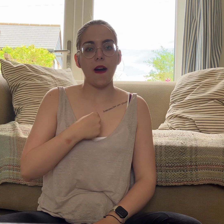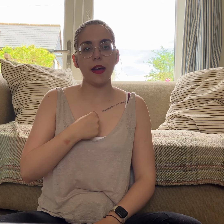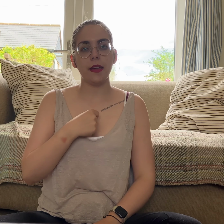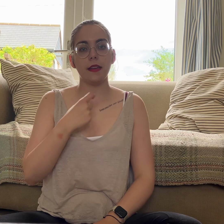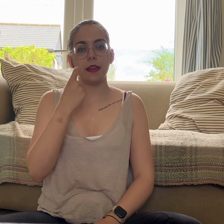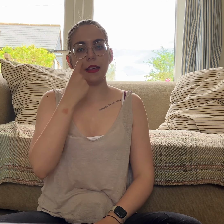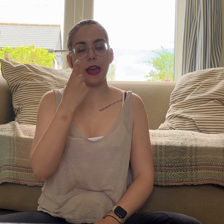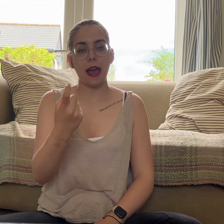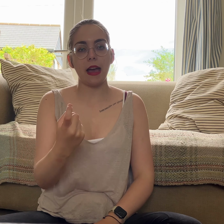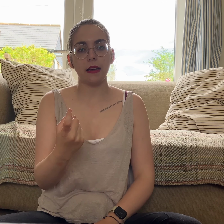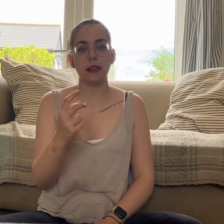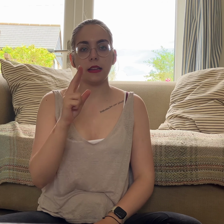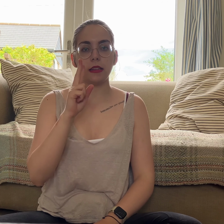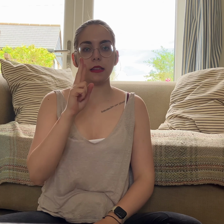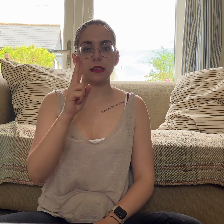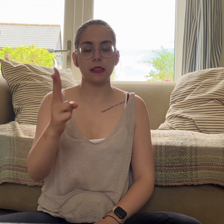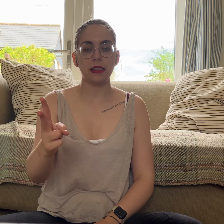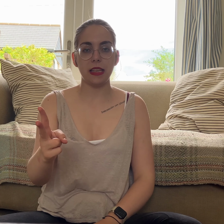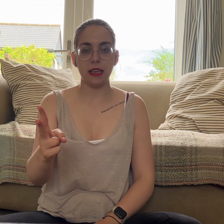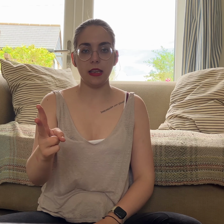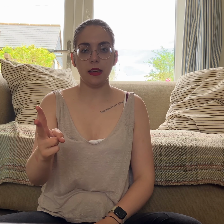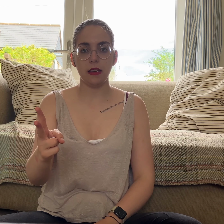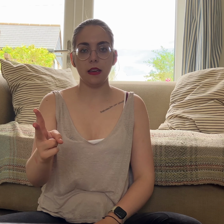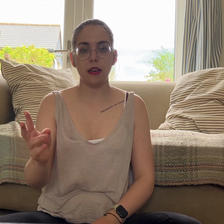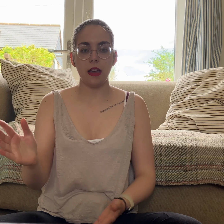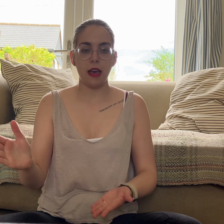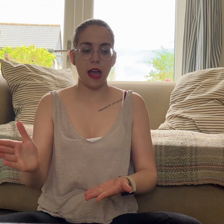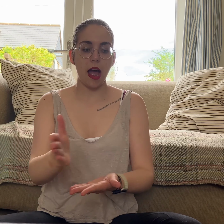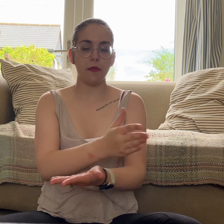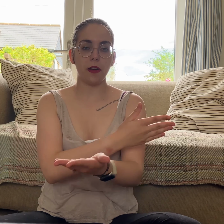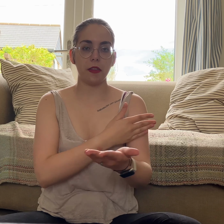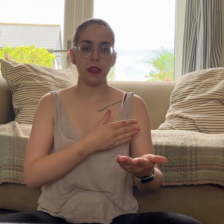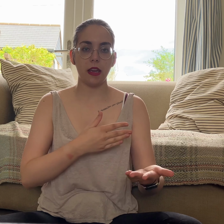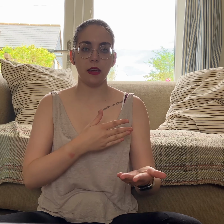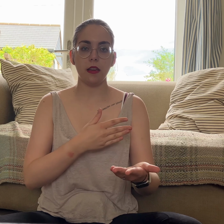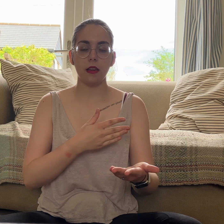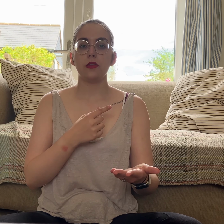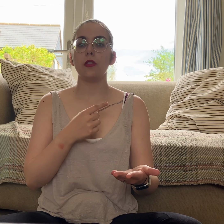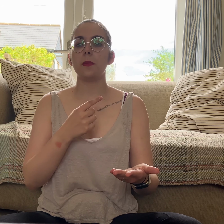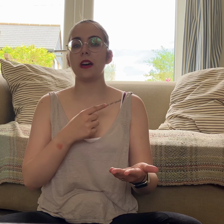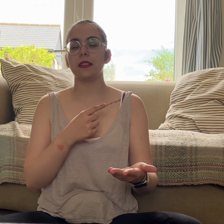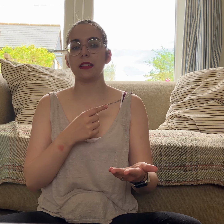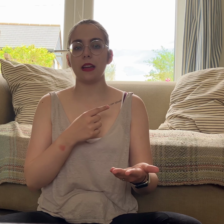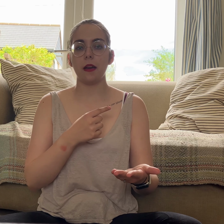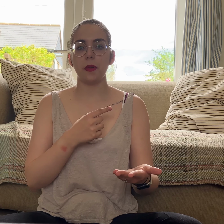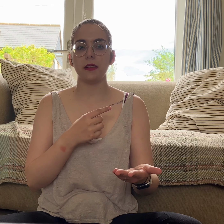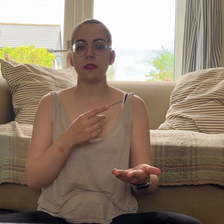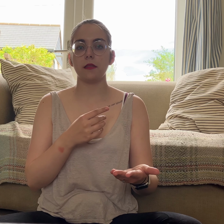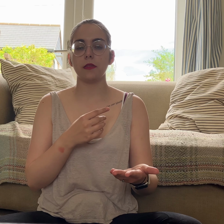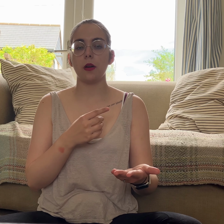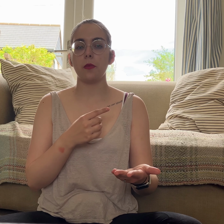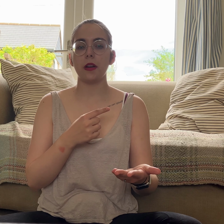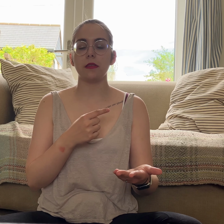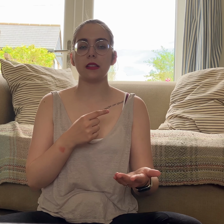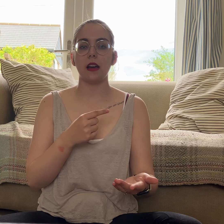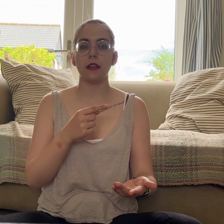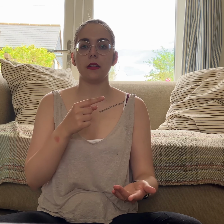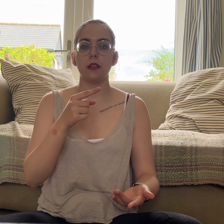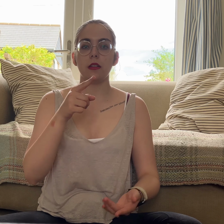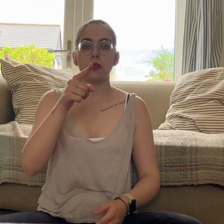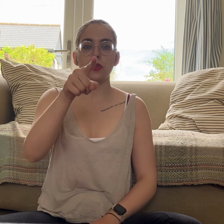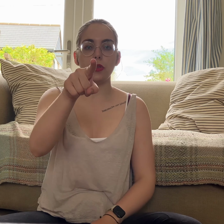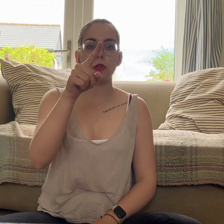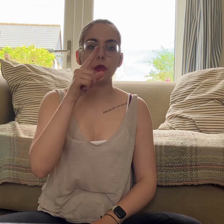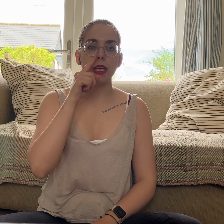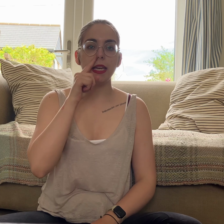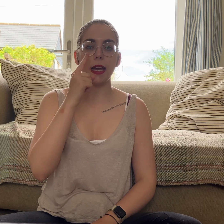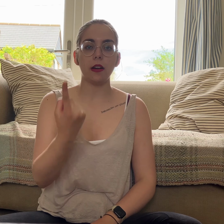I can see everything" - "you're blind to now" but instead of that we'll sign "you cannot.